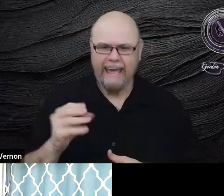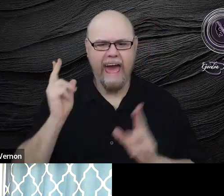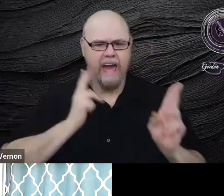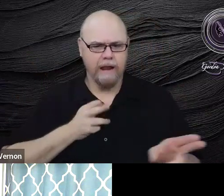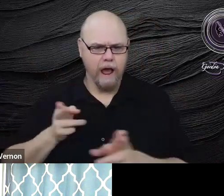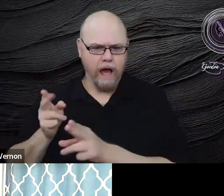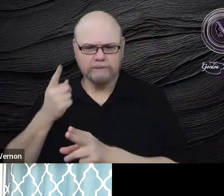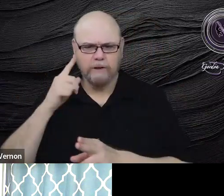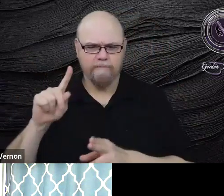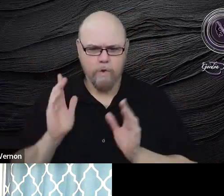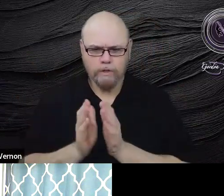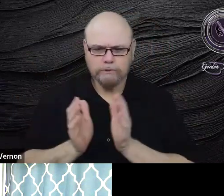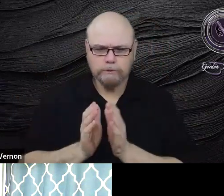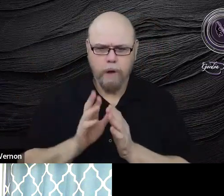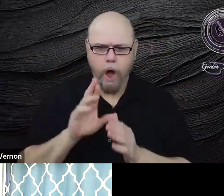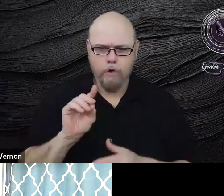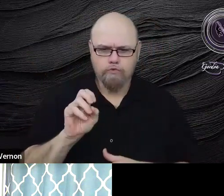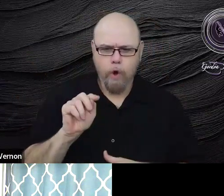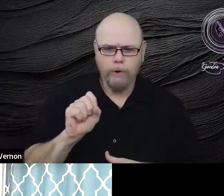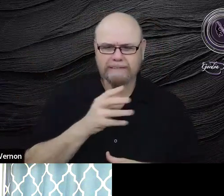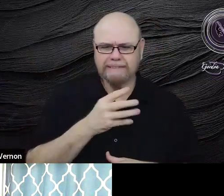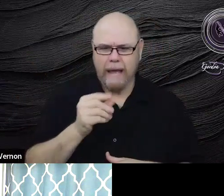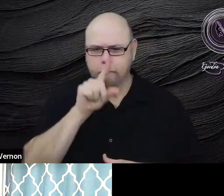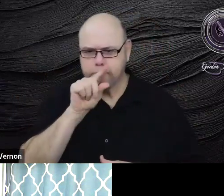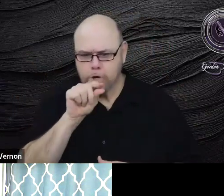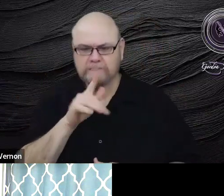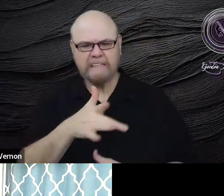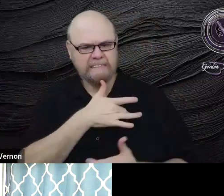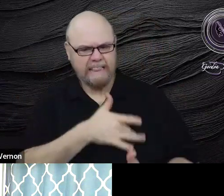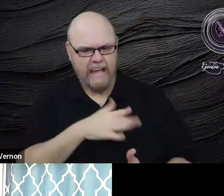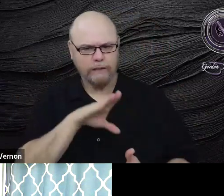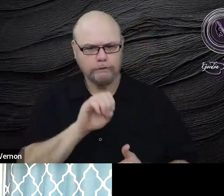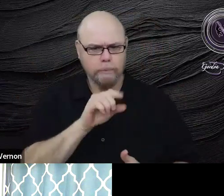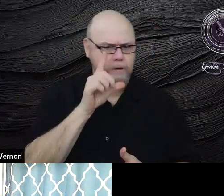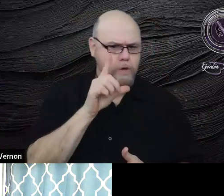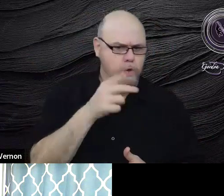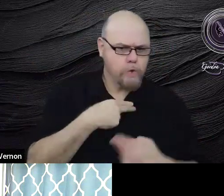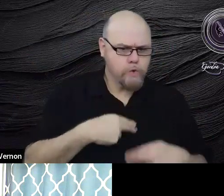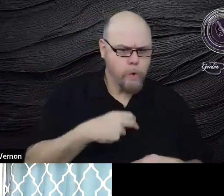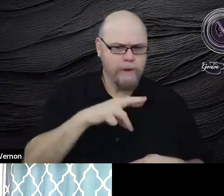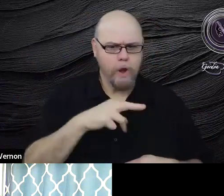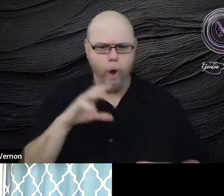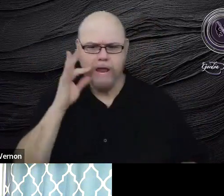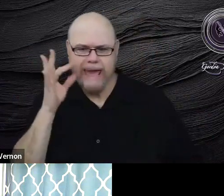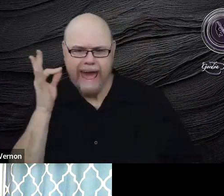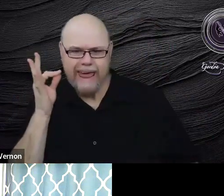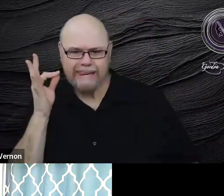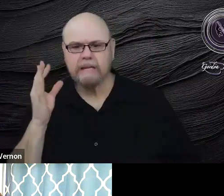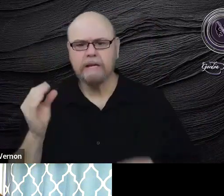they might benefit from other signal processing in hearing aids compared to people with lower working memory capacity.